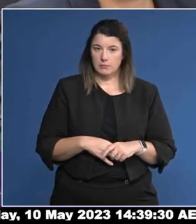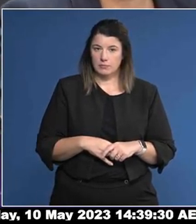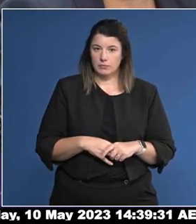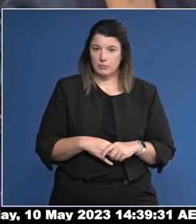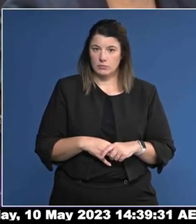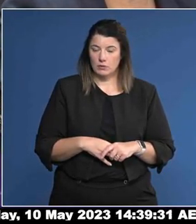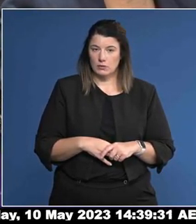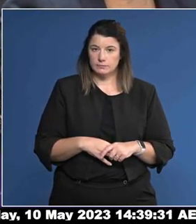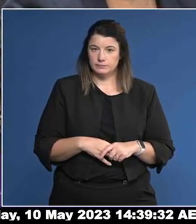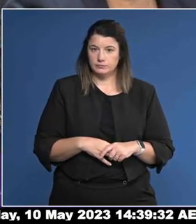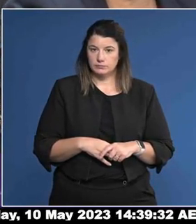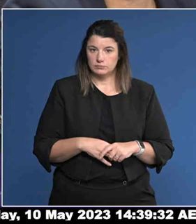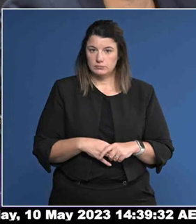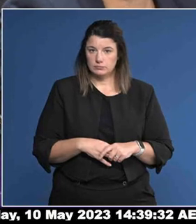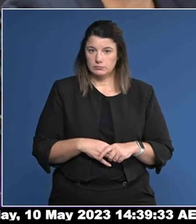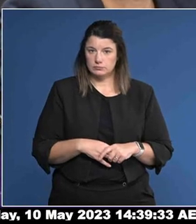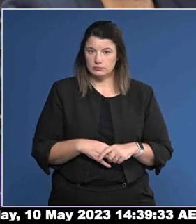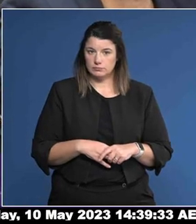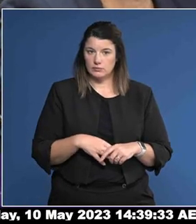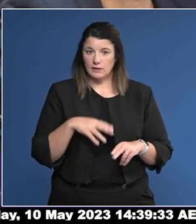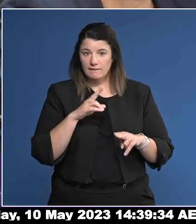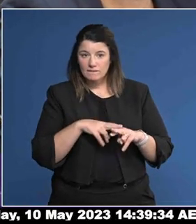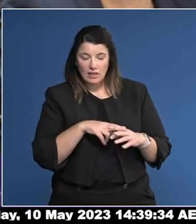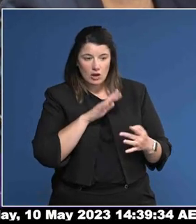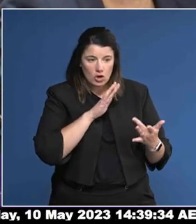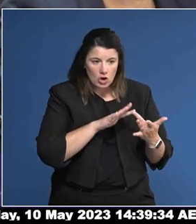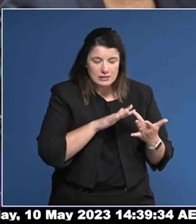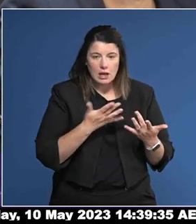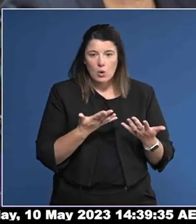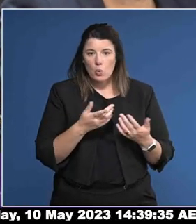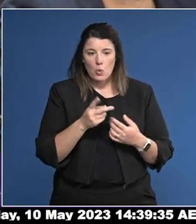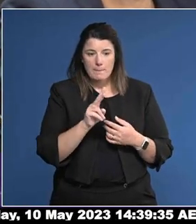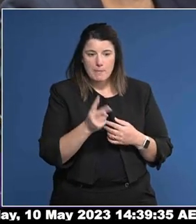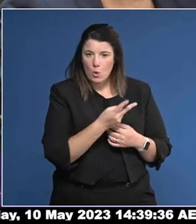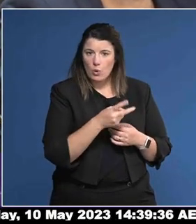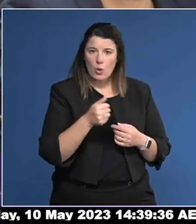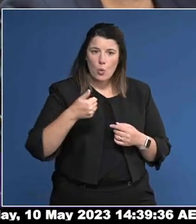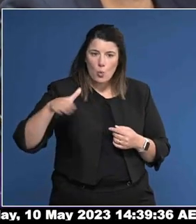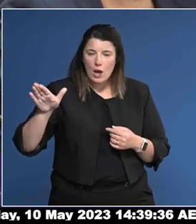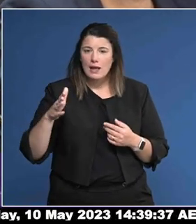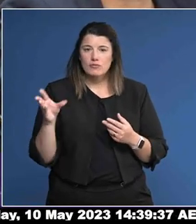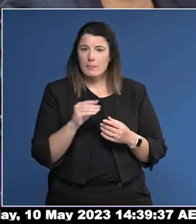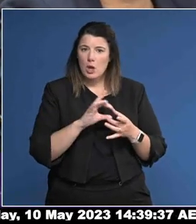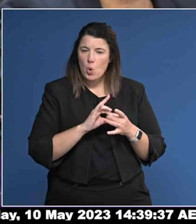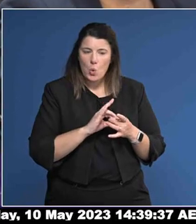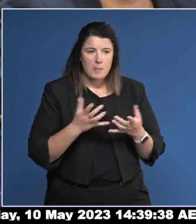noncontact by the father or the young people being away from their home or out of contact.